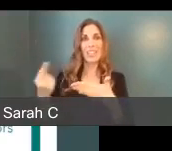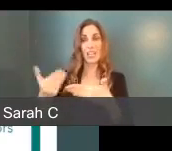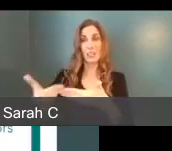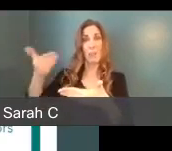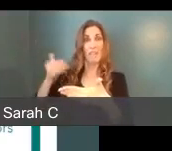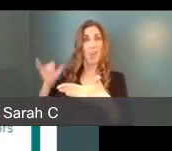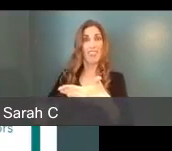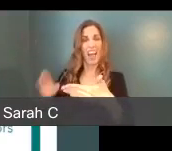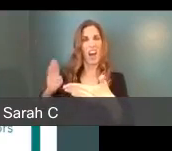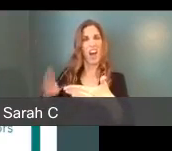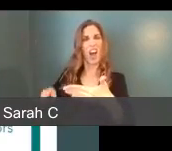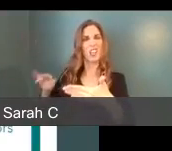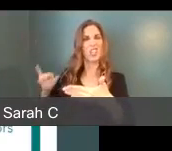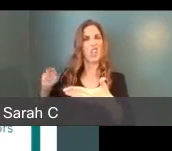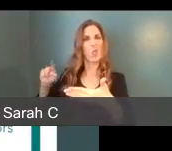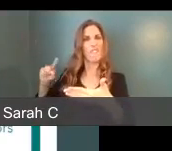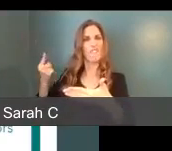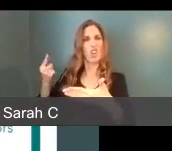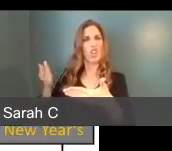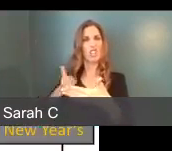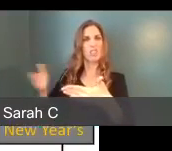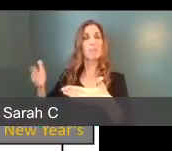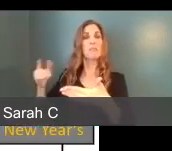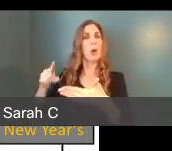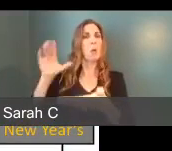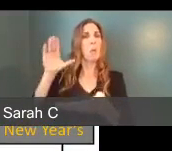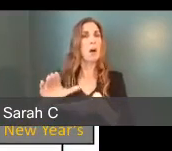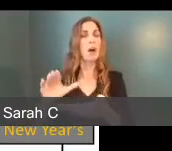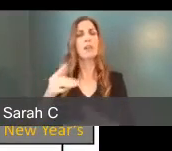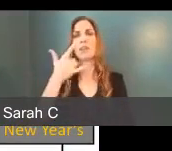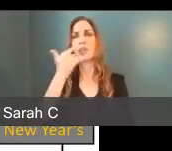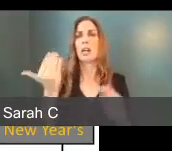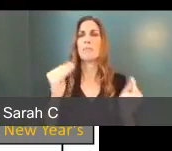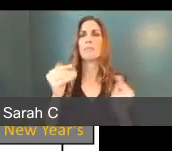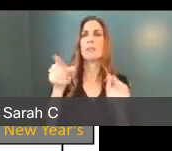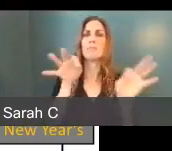January the 1st. So let's see what that looks like, we'll move on to our date tested graph.